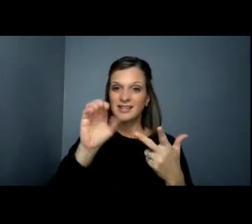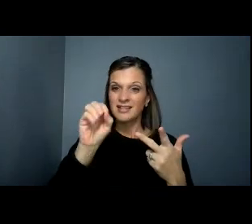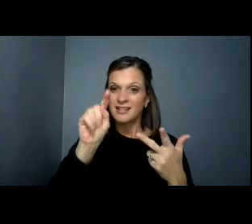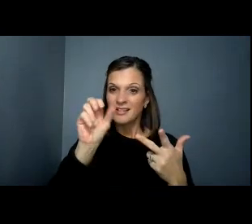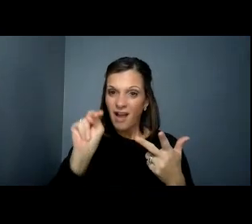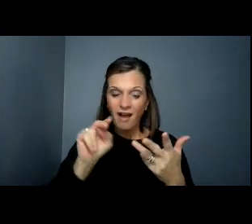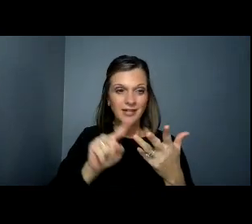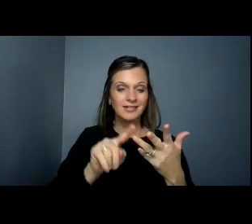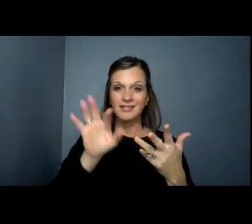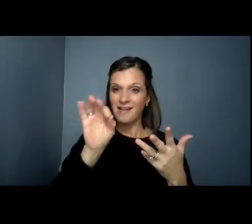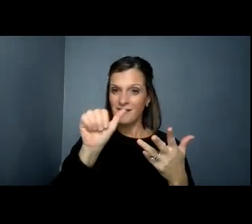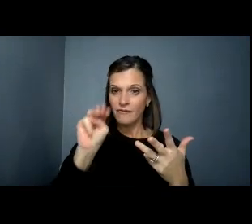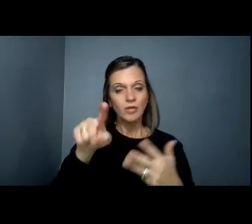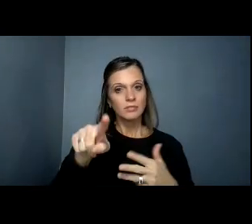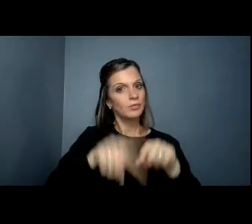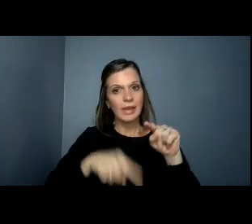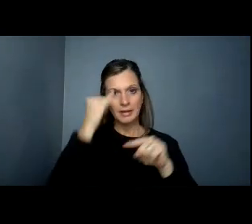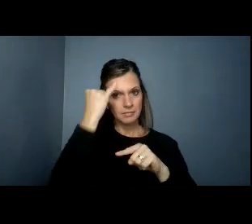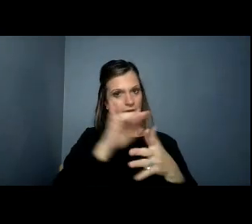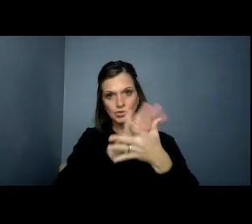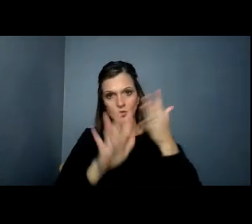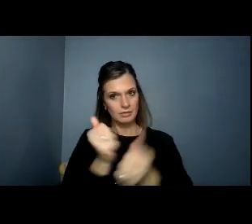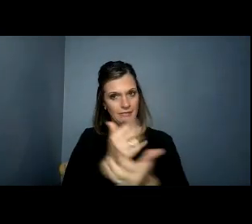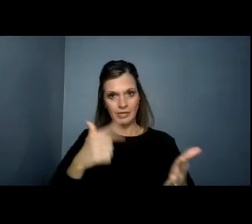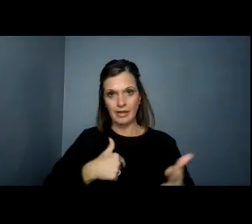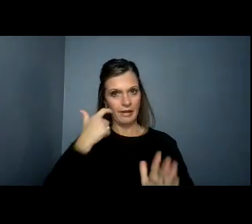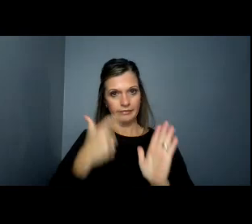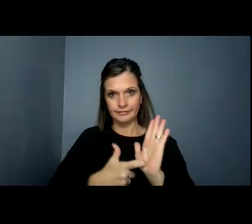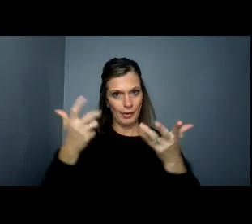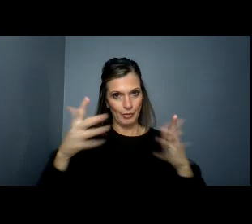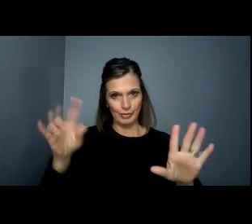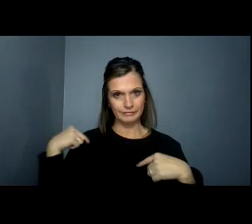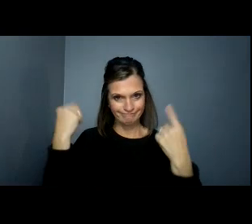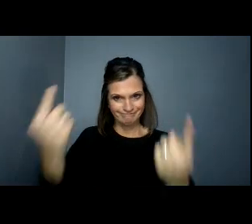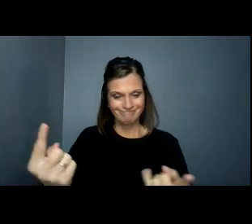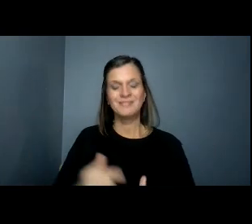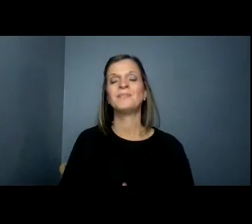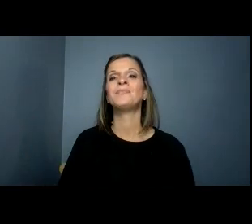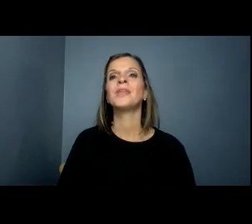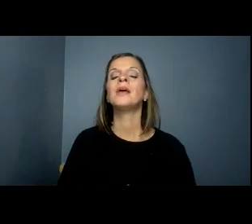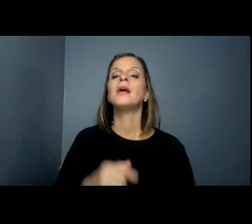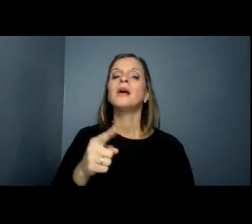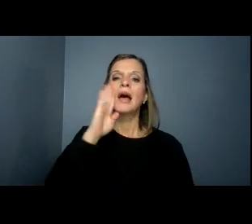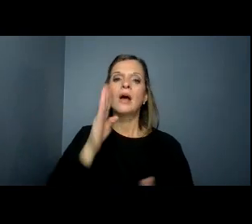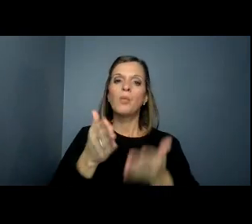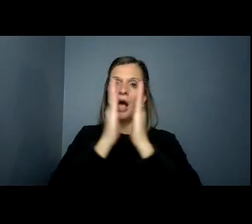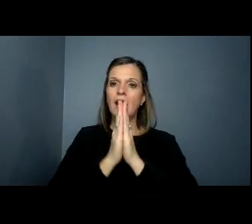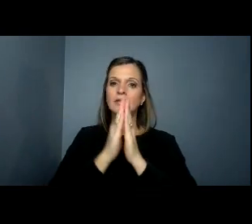We'll check about having any pain or discomfort. Dizziness is another thing. It dizziness in the.